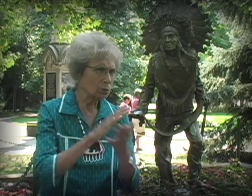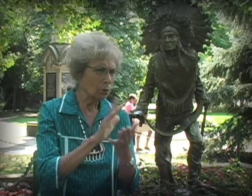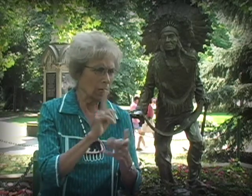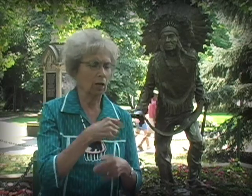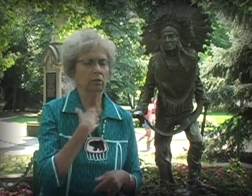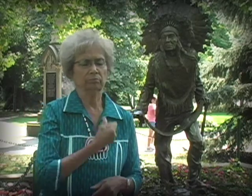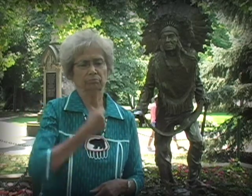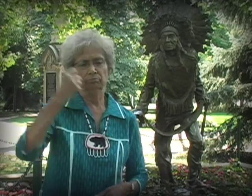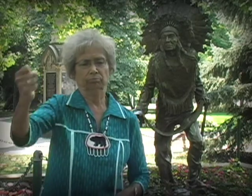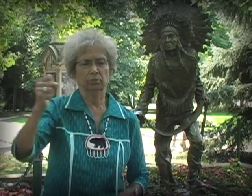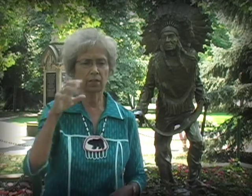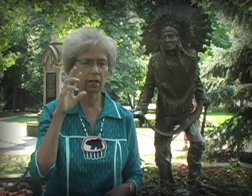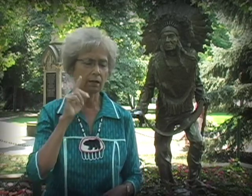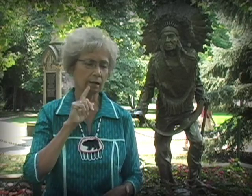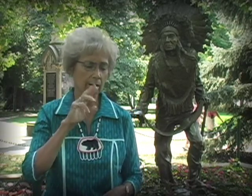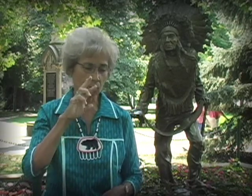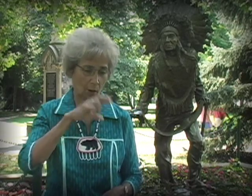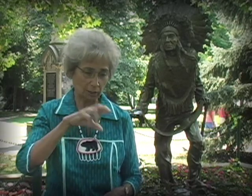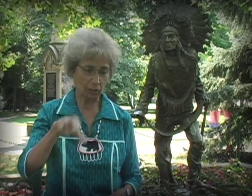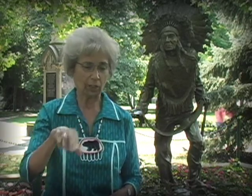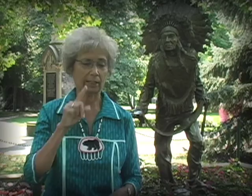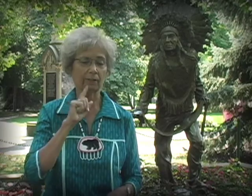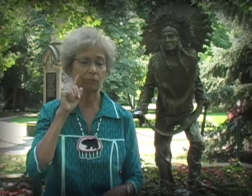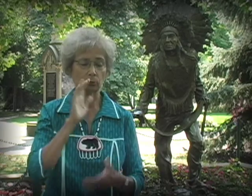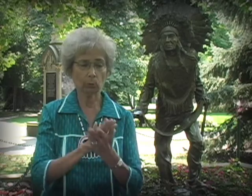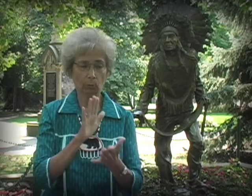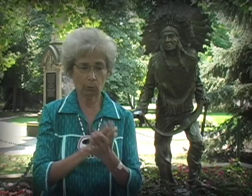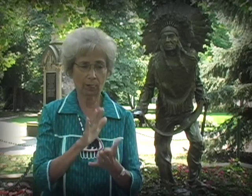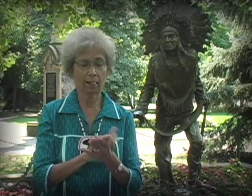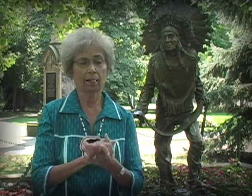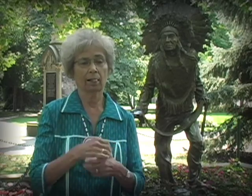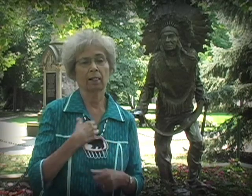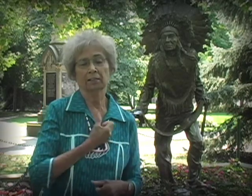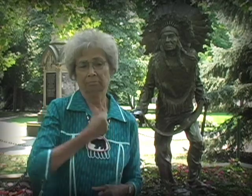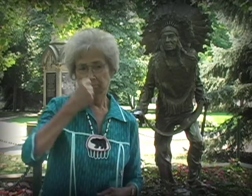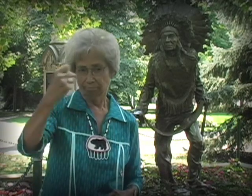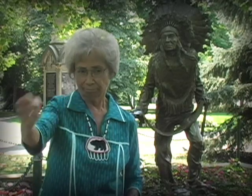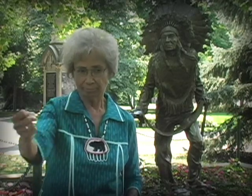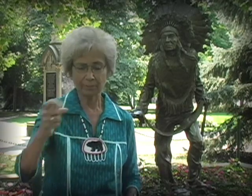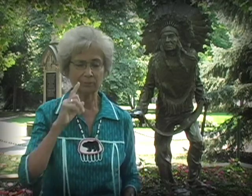I was put in Rochester School for the Deaf.